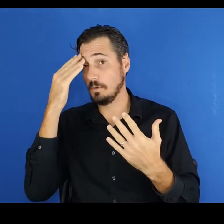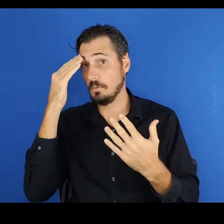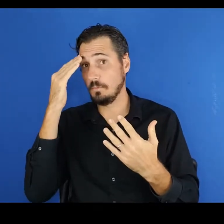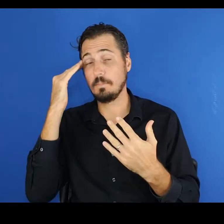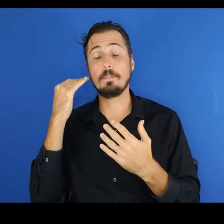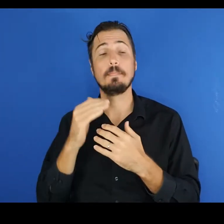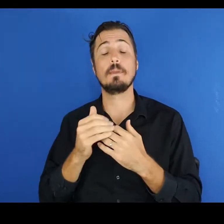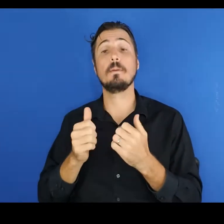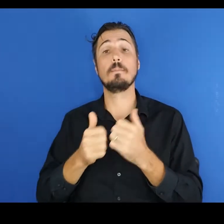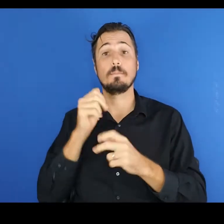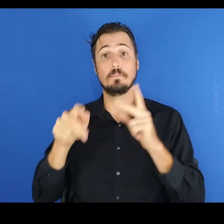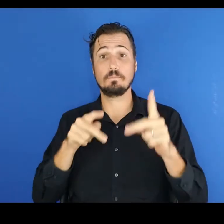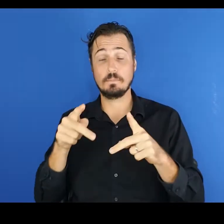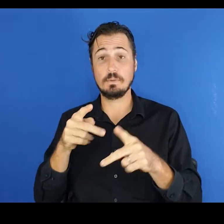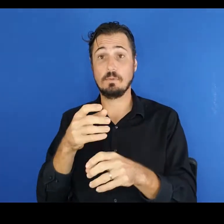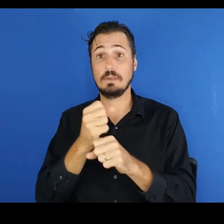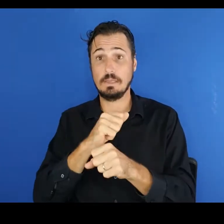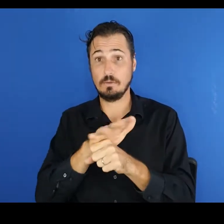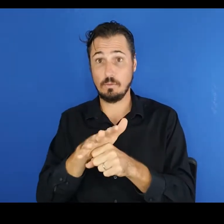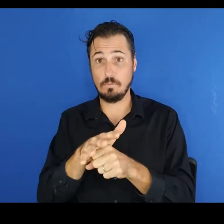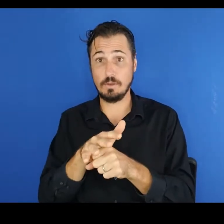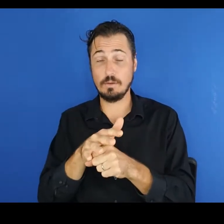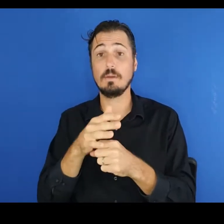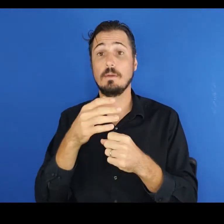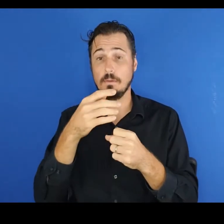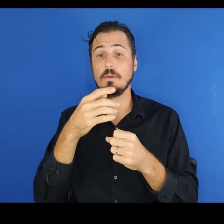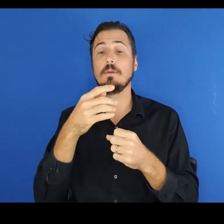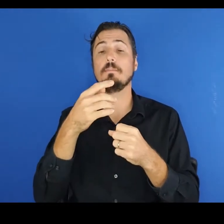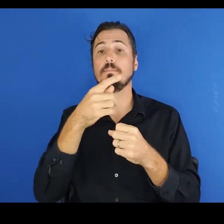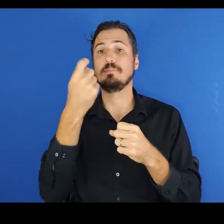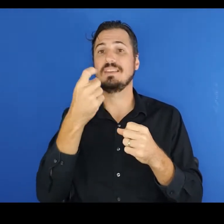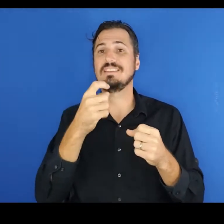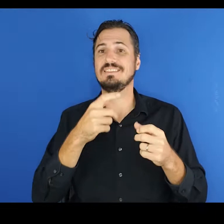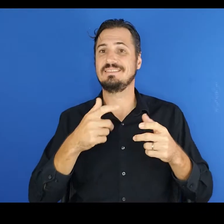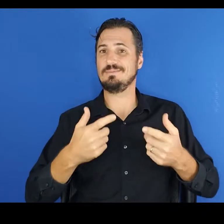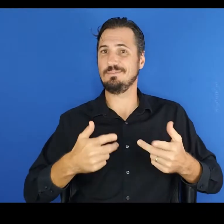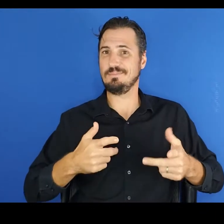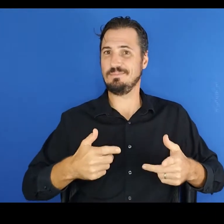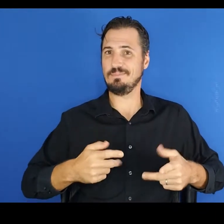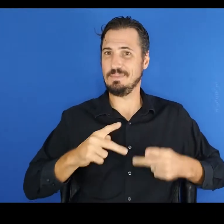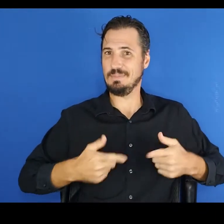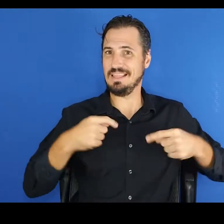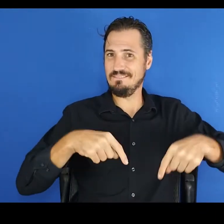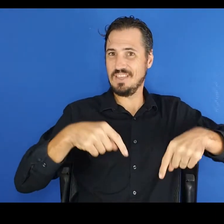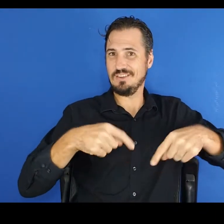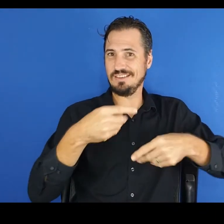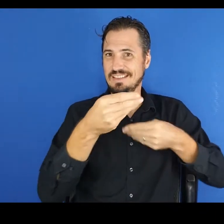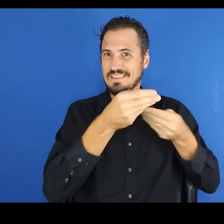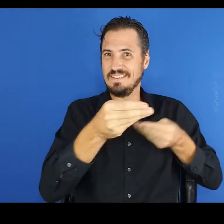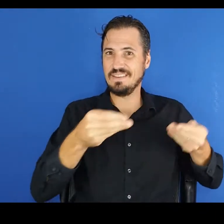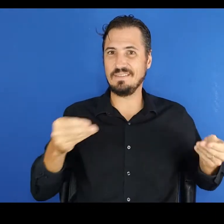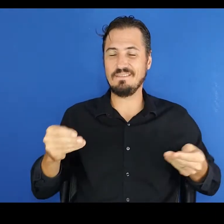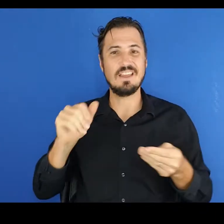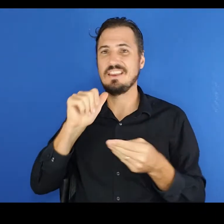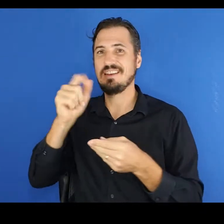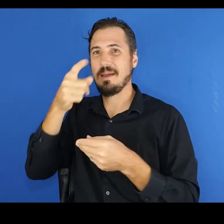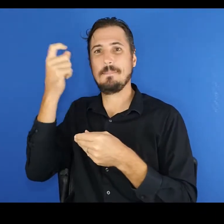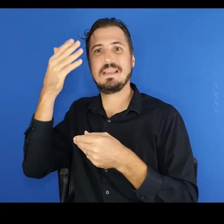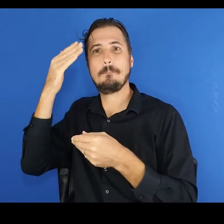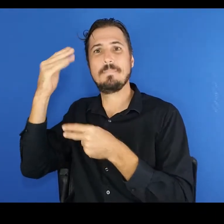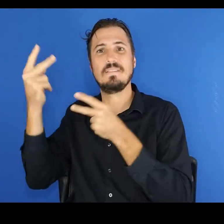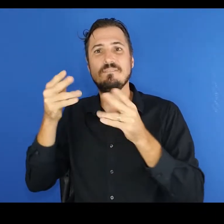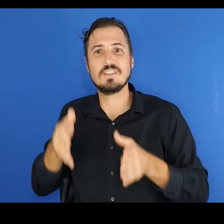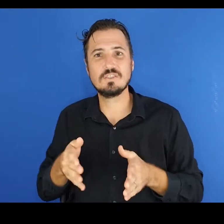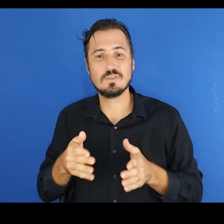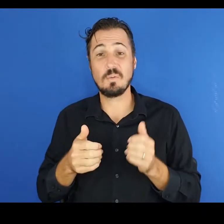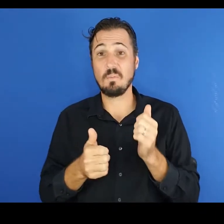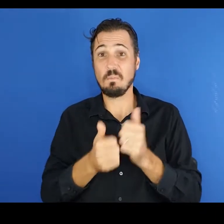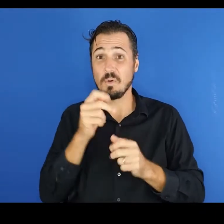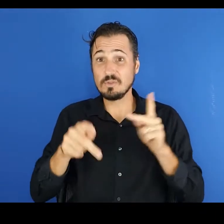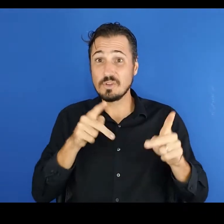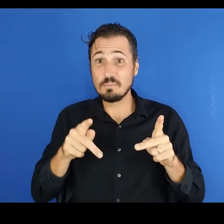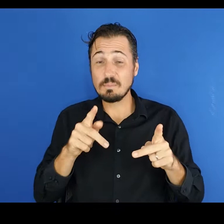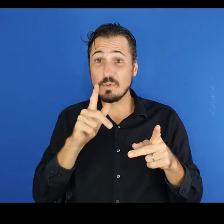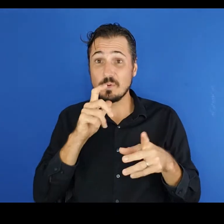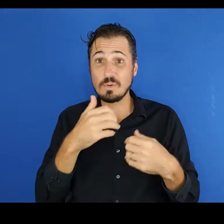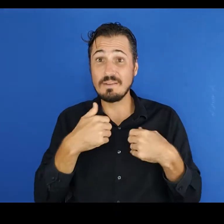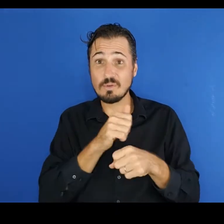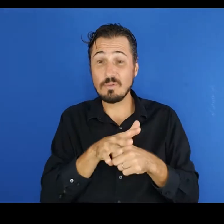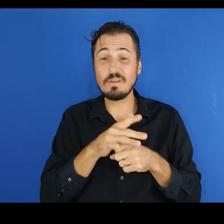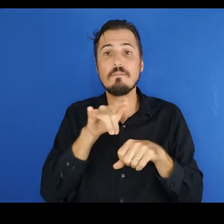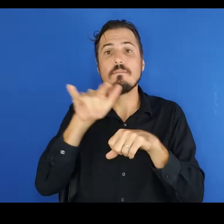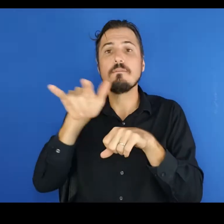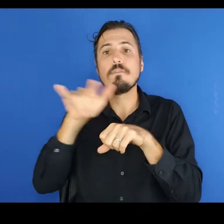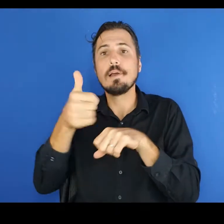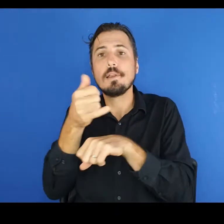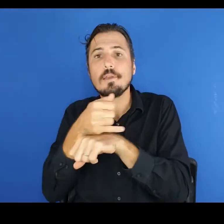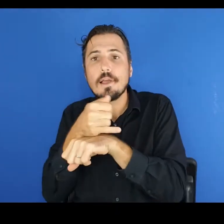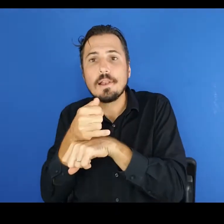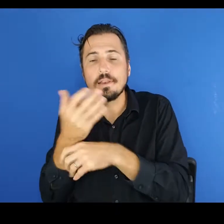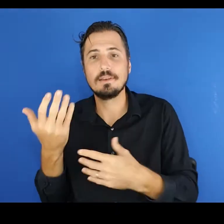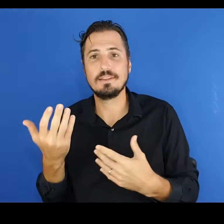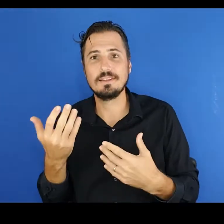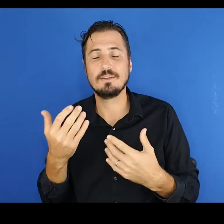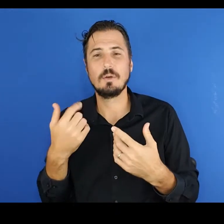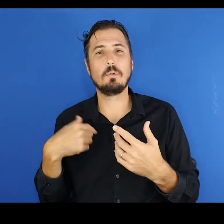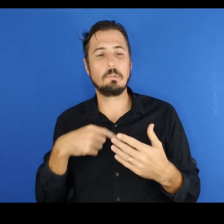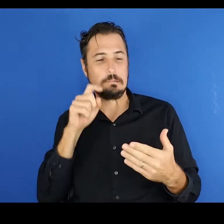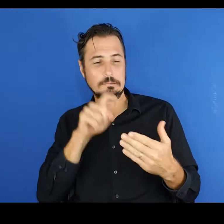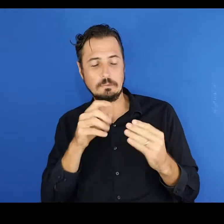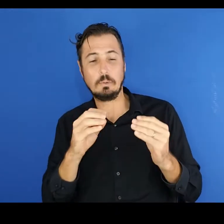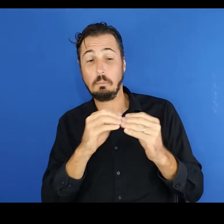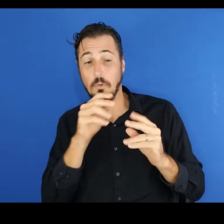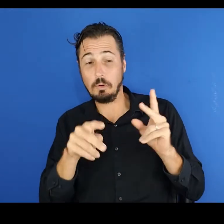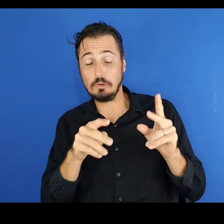Most of the cases are community acquired and are not linked to mainland visitors. Most of the travel-related cases are residents who traveled interisland. We are starting to see more cases in